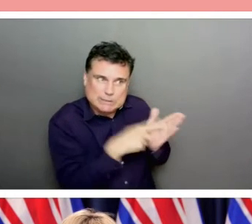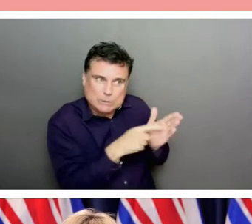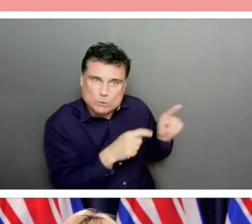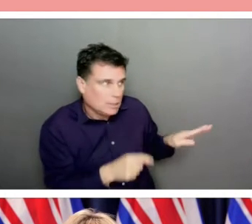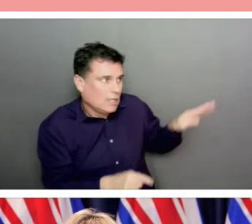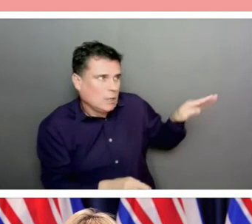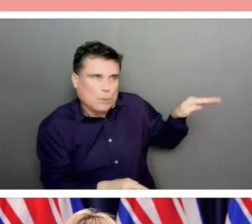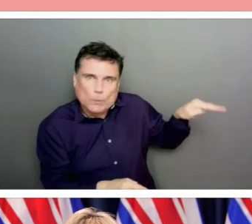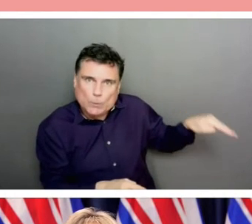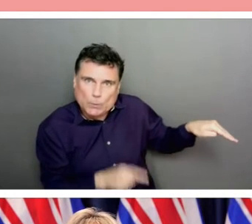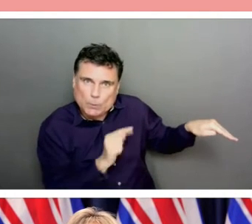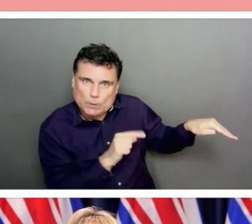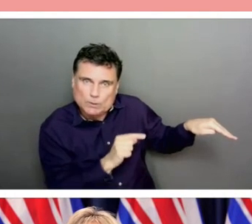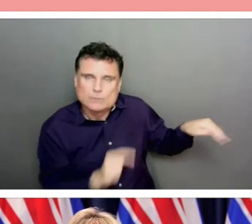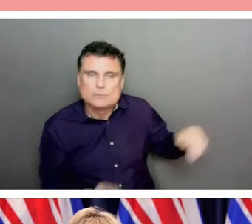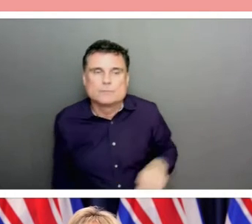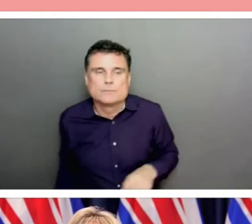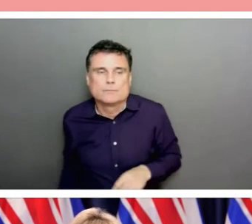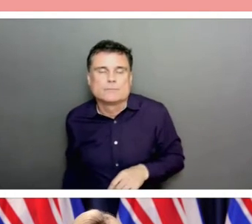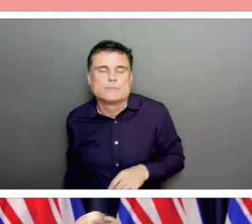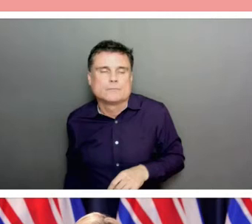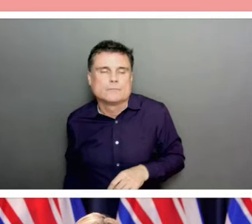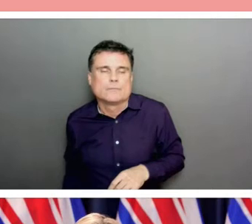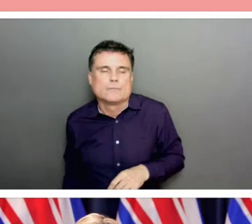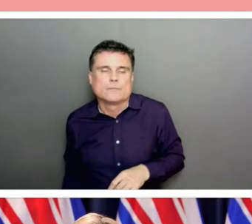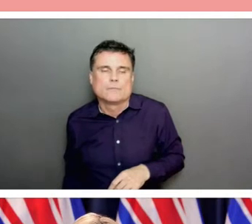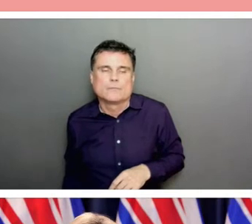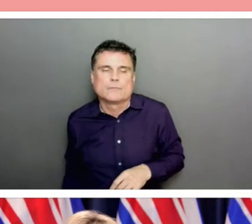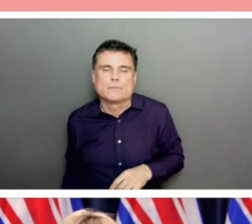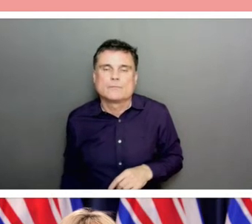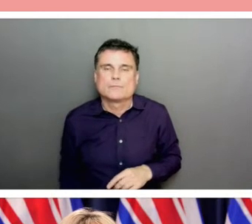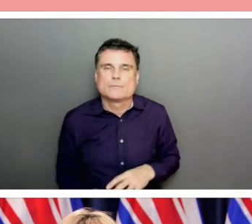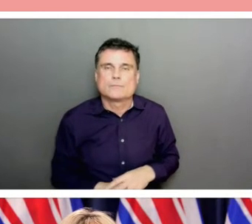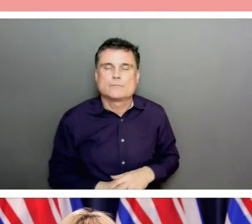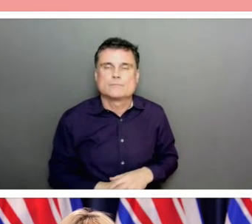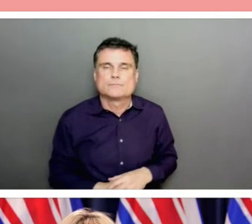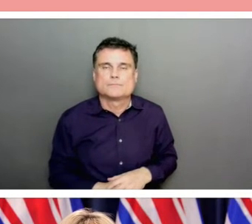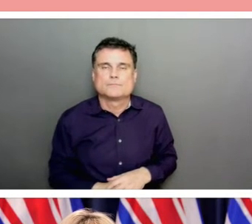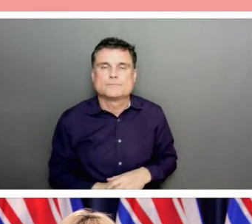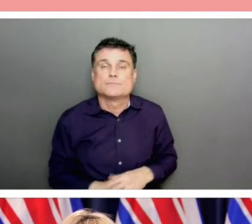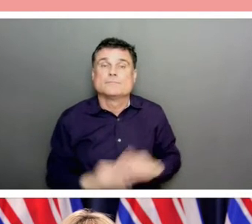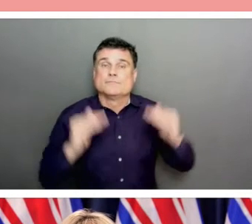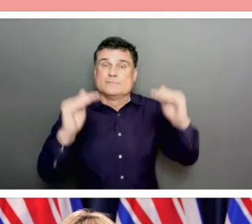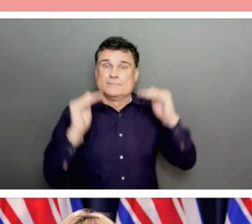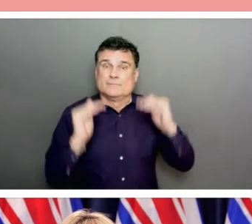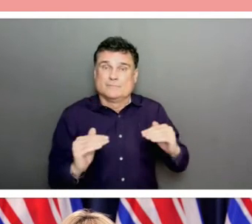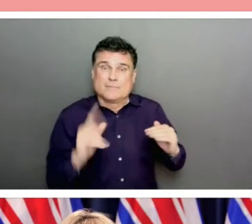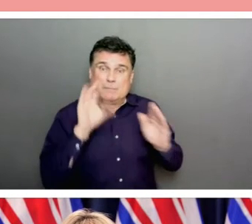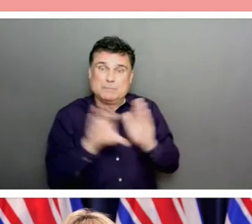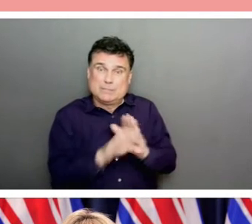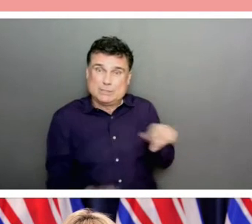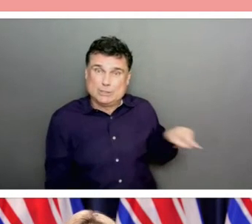By that we mean the day of their onset of illness. This speaks to the public health investigations of